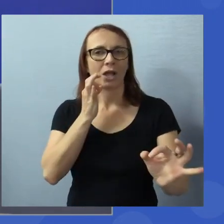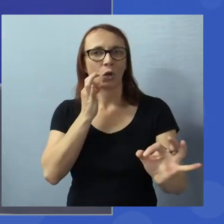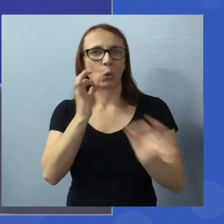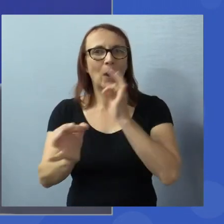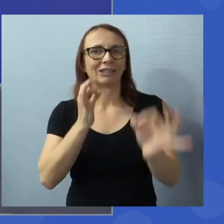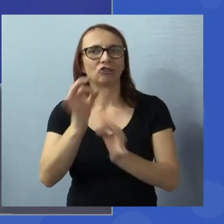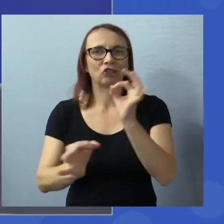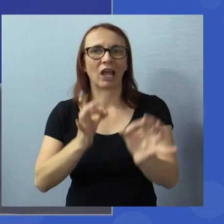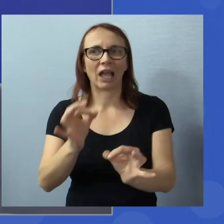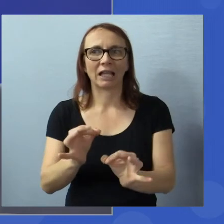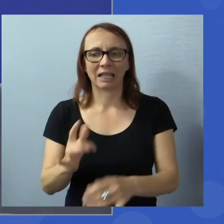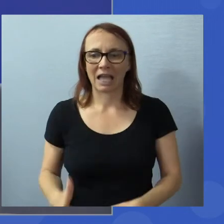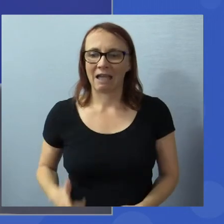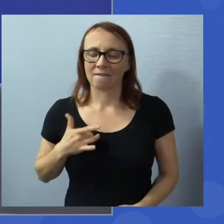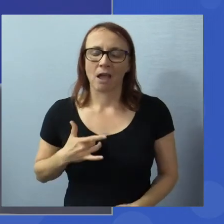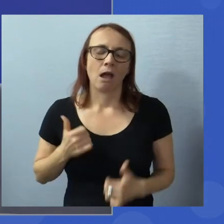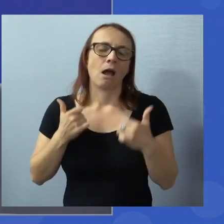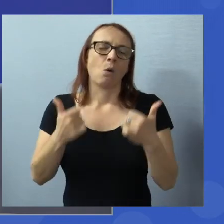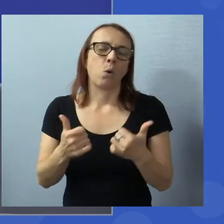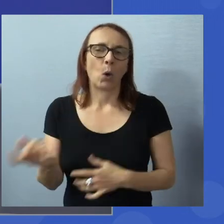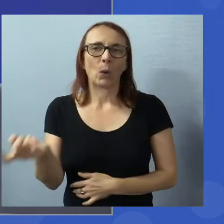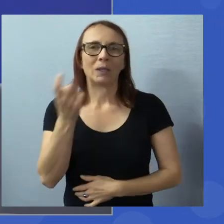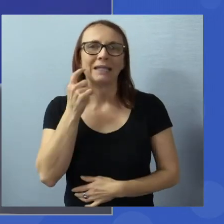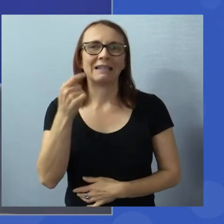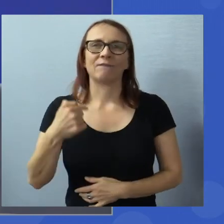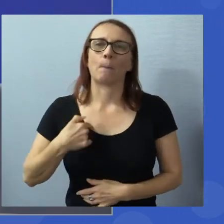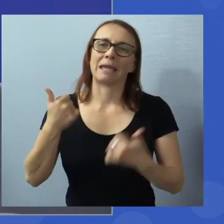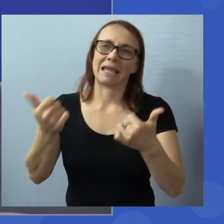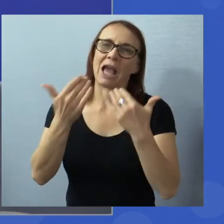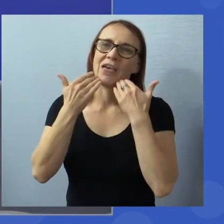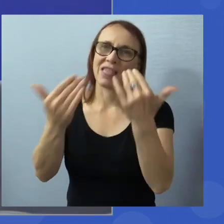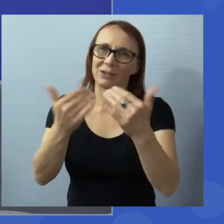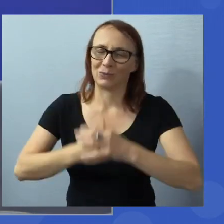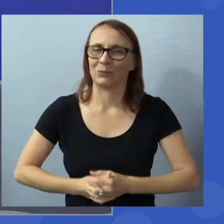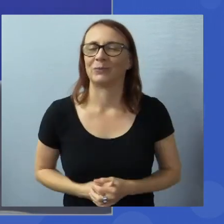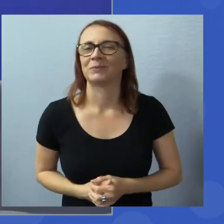enough actually makes my life much easier so thank you very much so will be